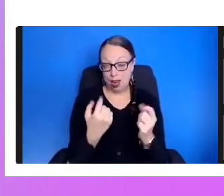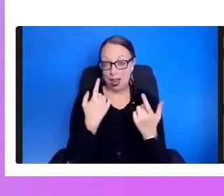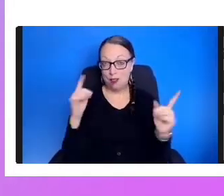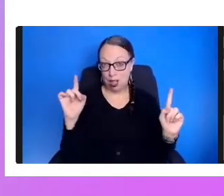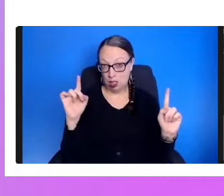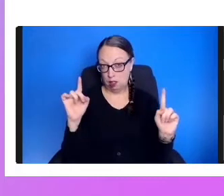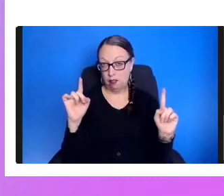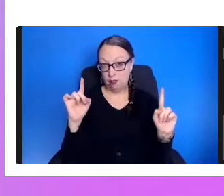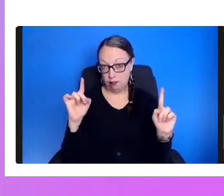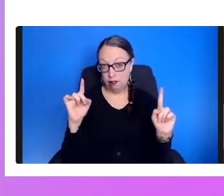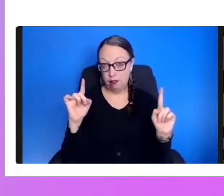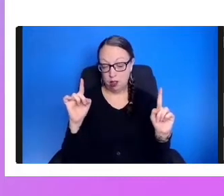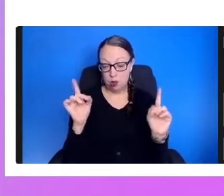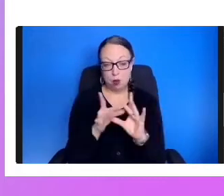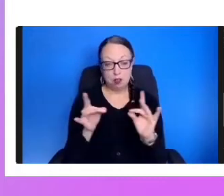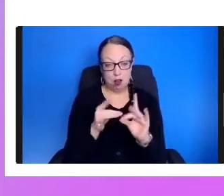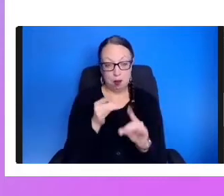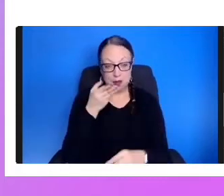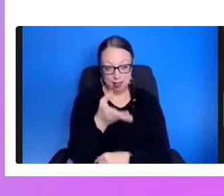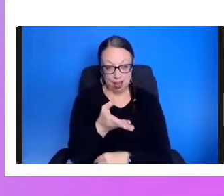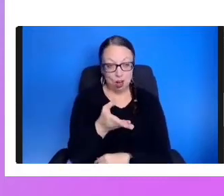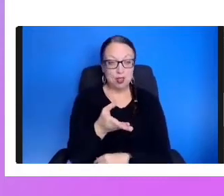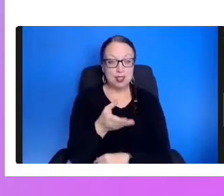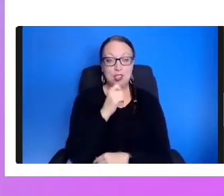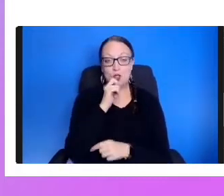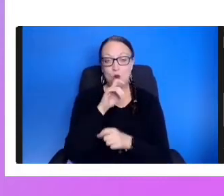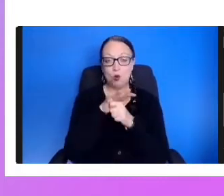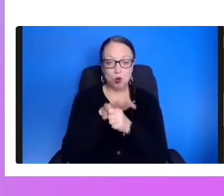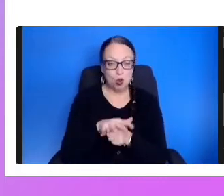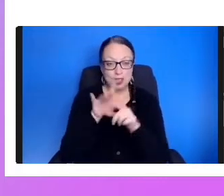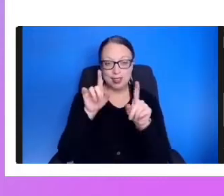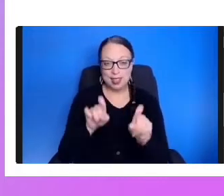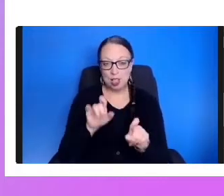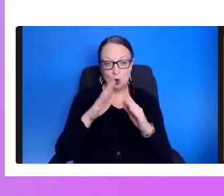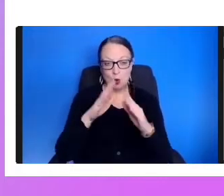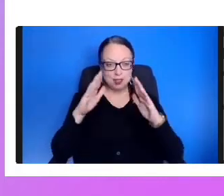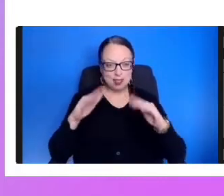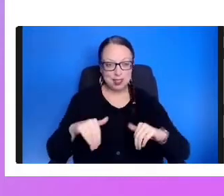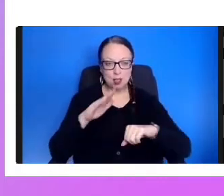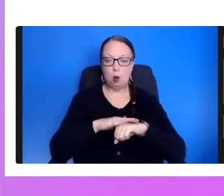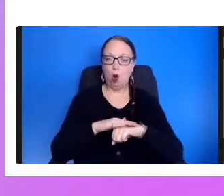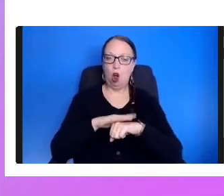So the comment I've put here is you don't stress to test your system on average daily volumes,